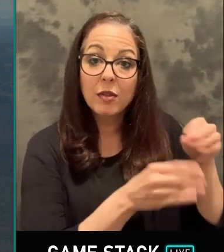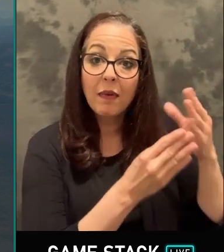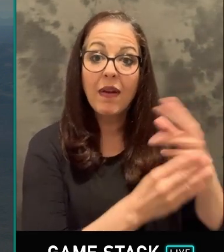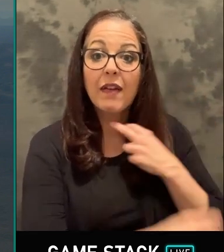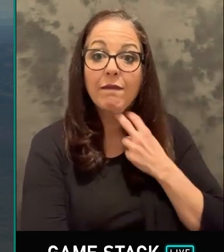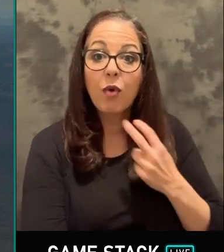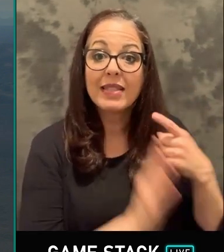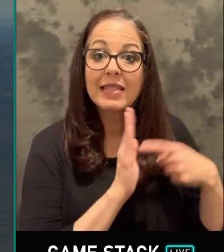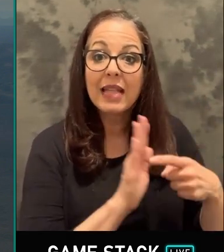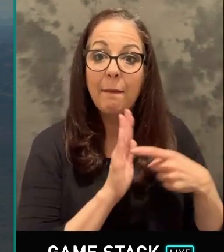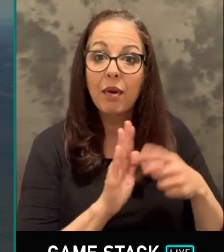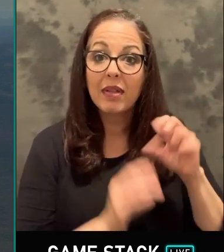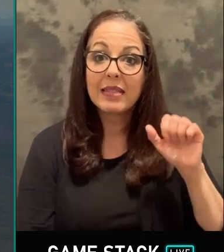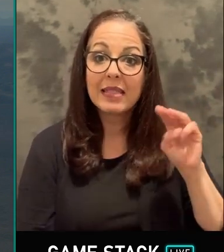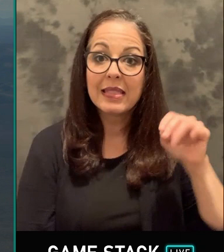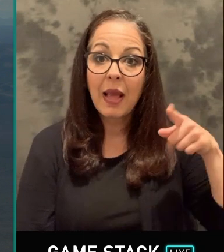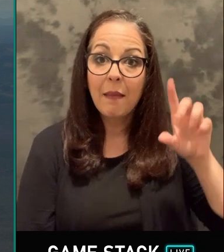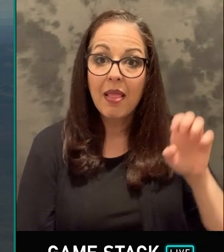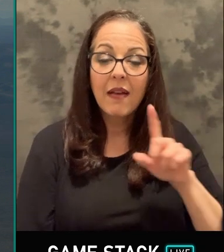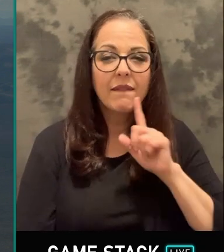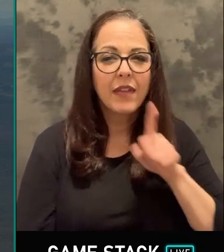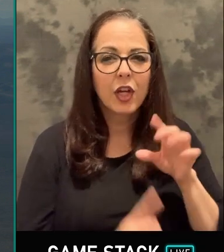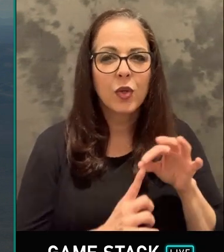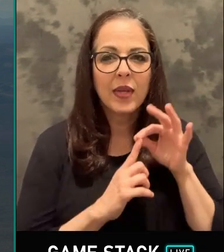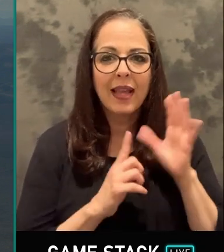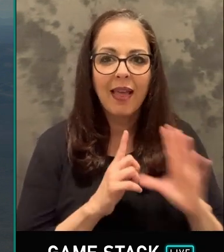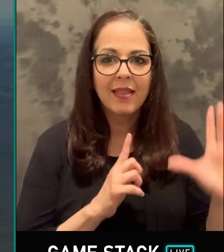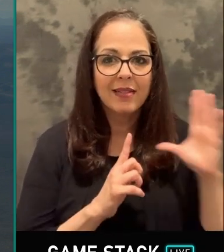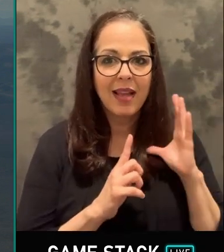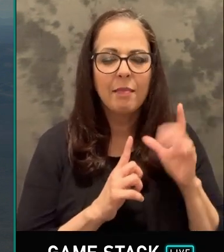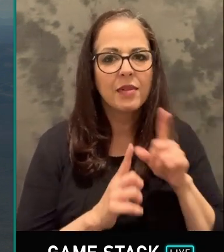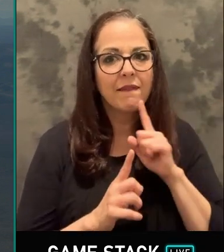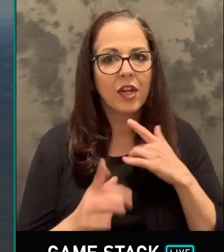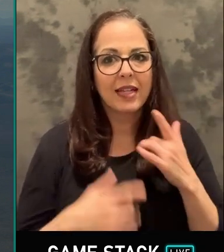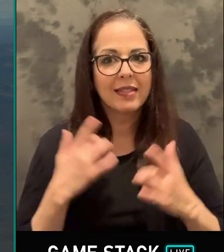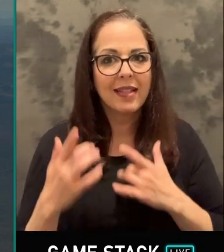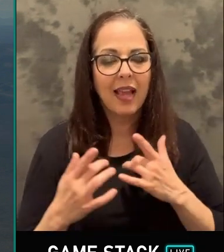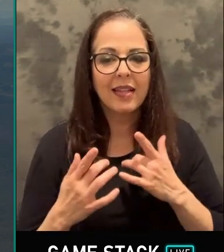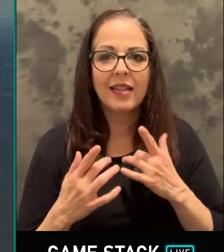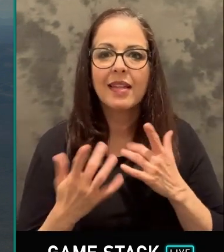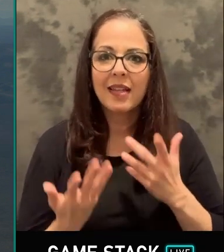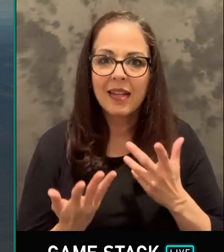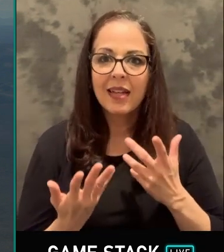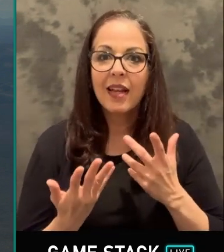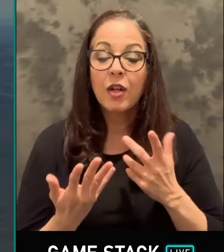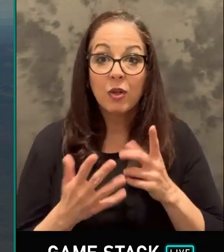It was quite unique at the time and we were really excited by its, so we did some testings with